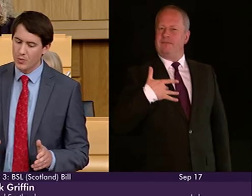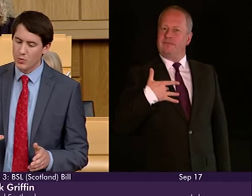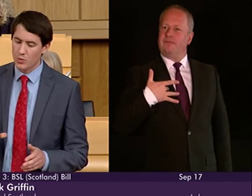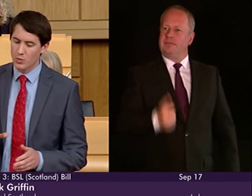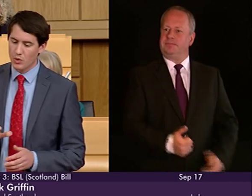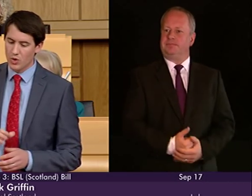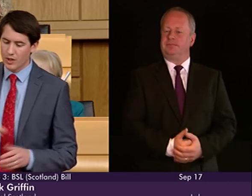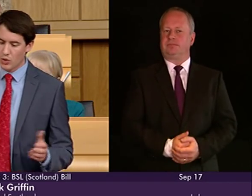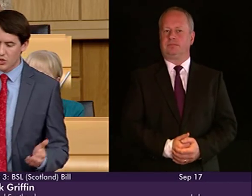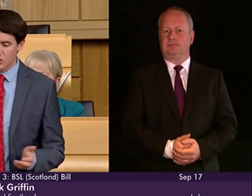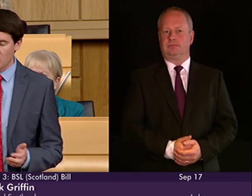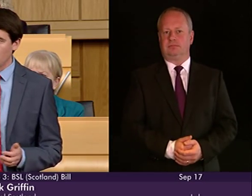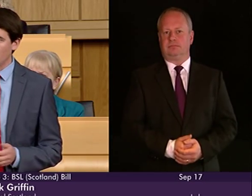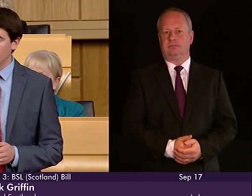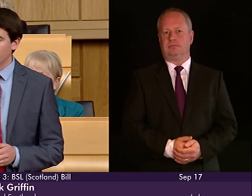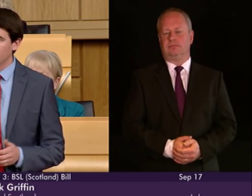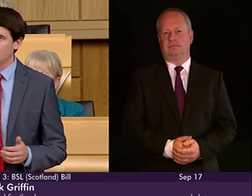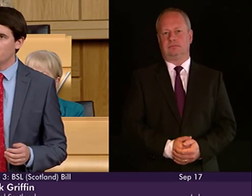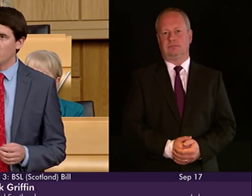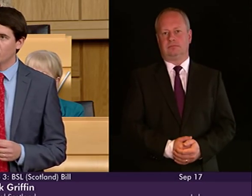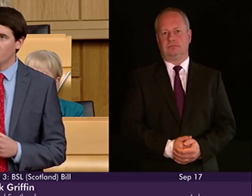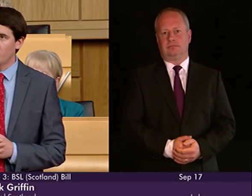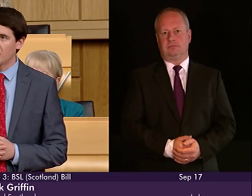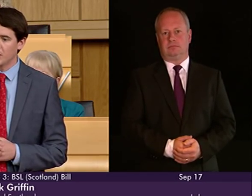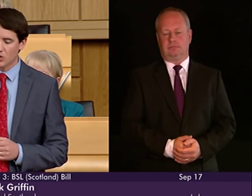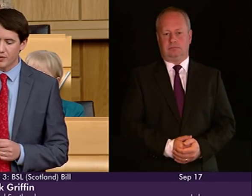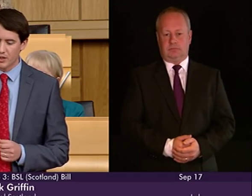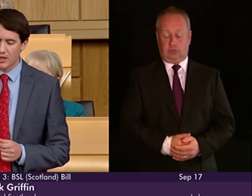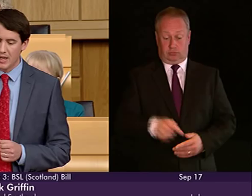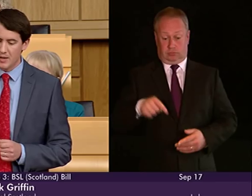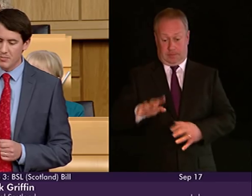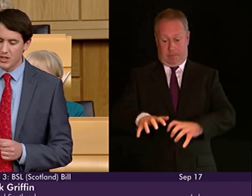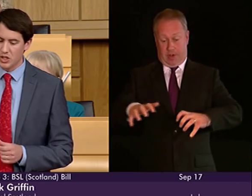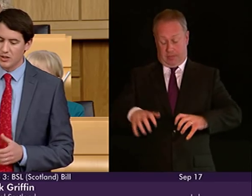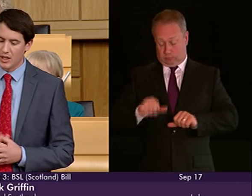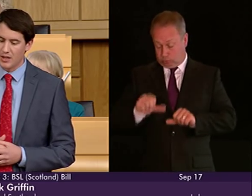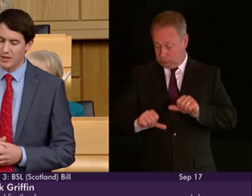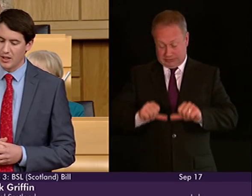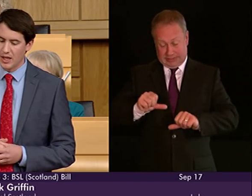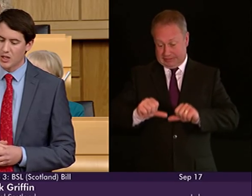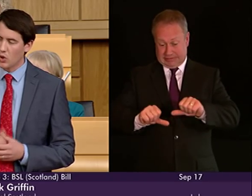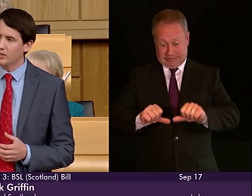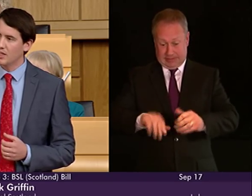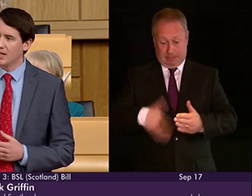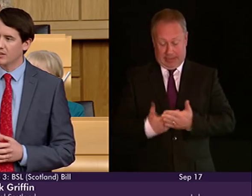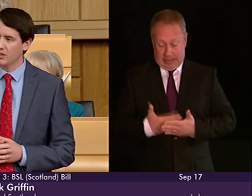As the bill has gone through Parliament, it has often been said that the Equality Act